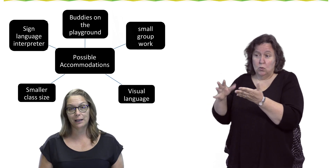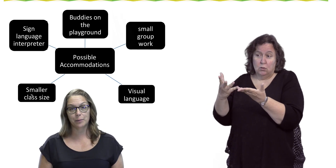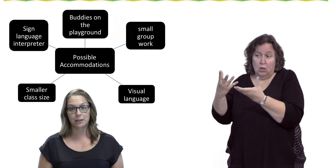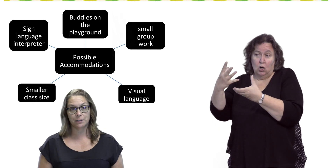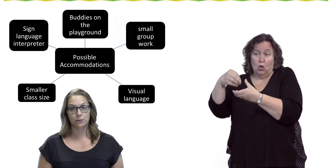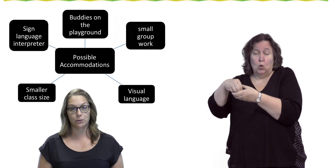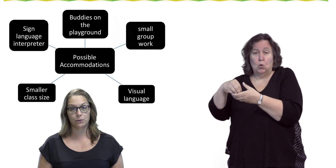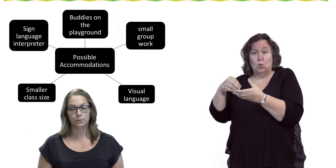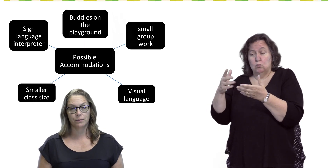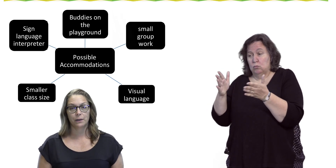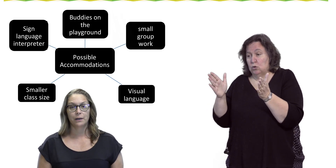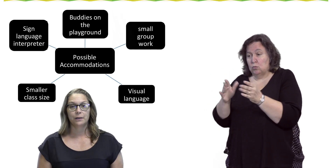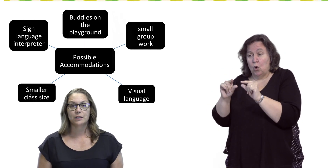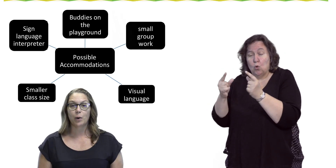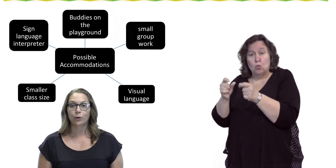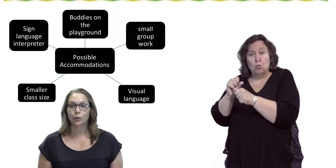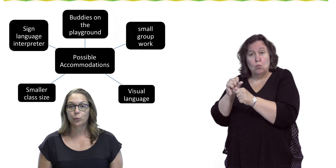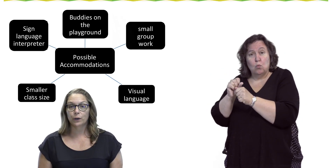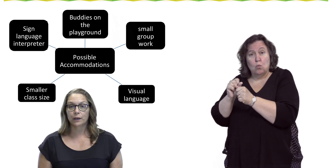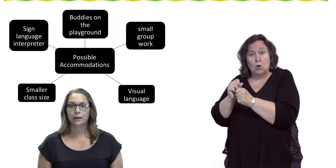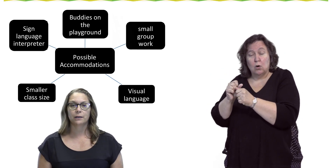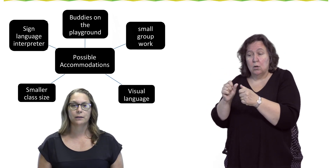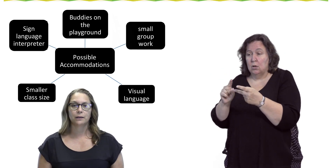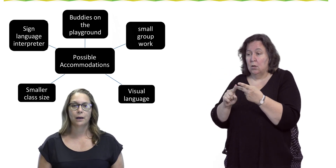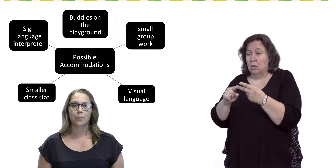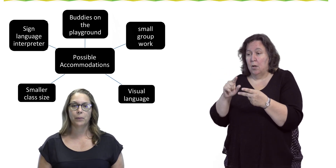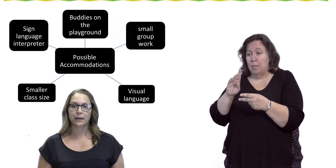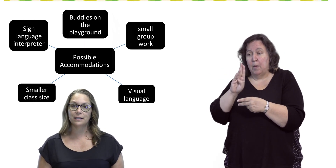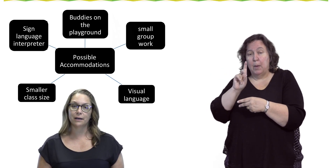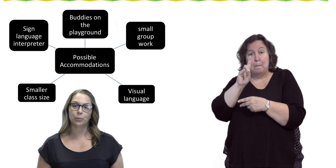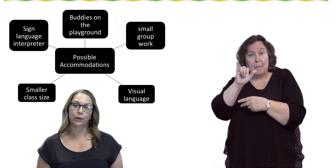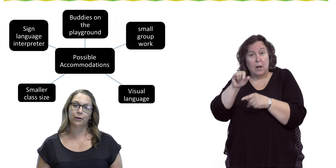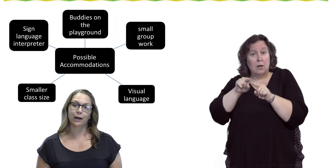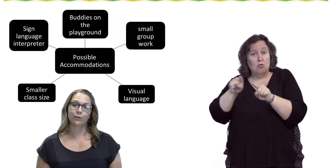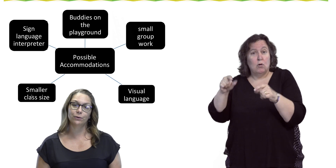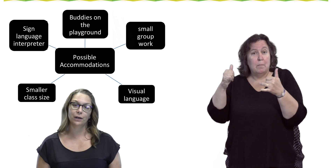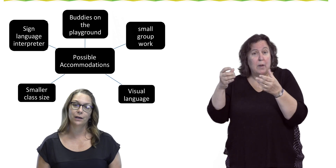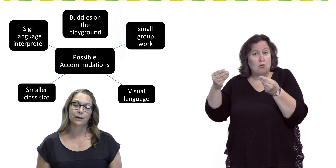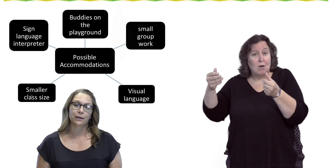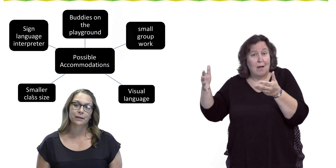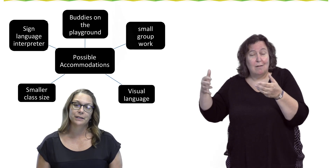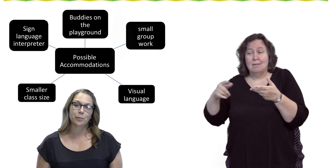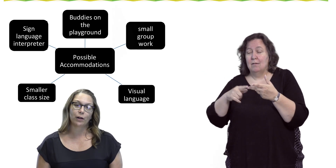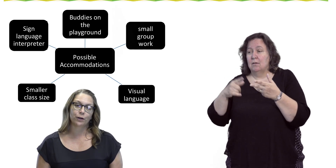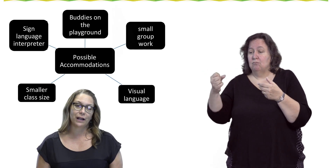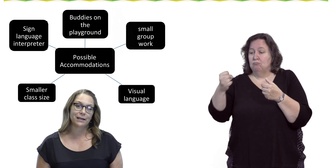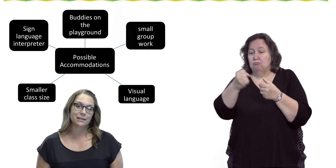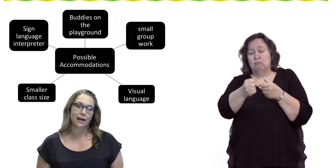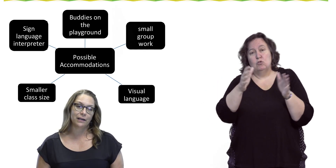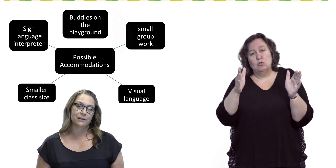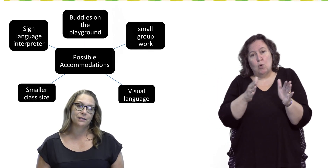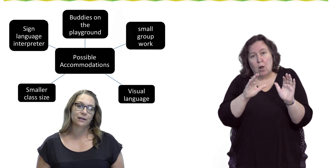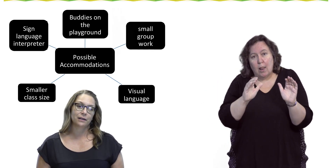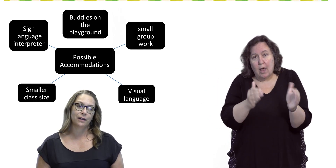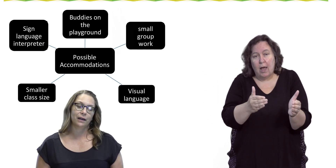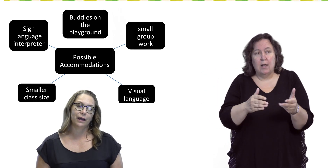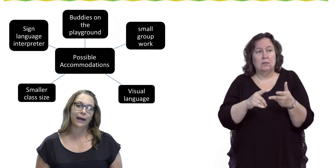but are not limited to: small group work, buddies on the playground, smaller class size,